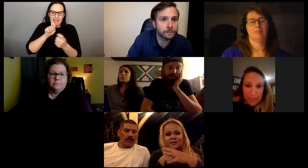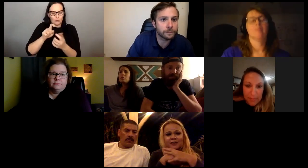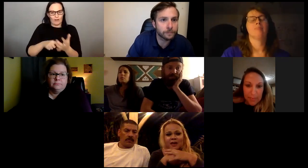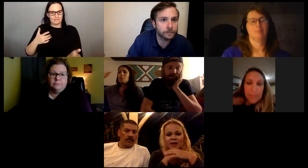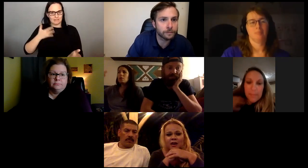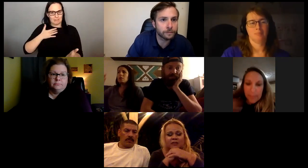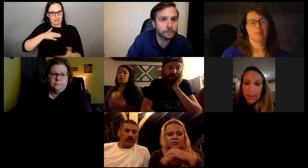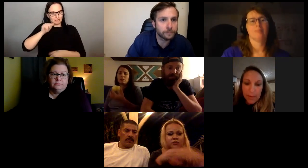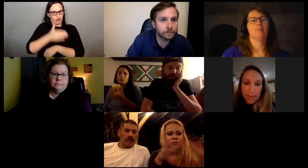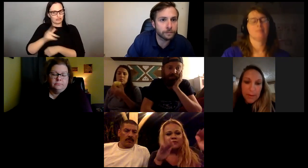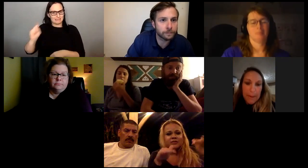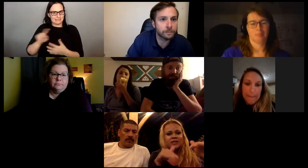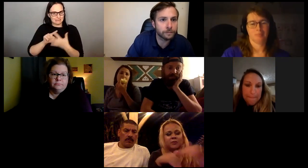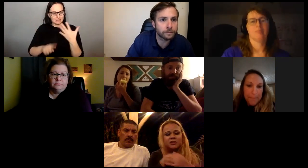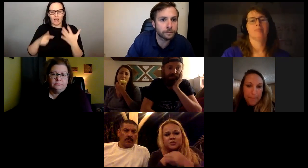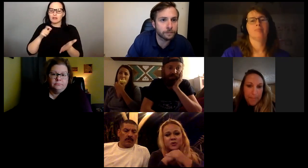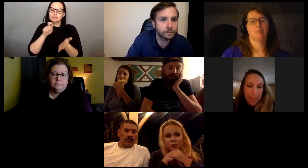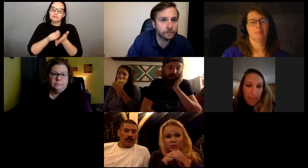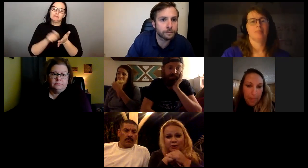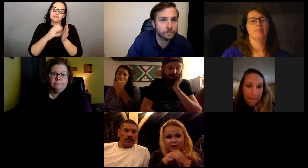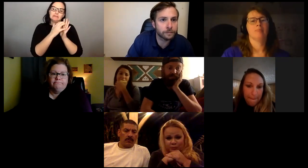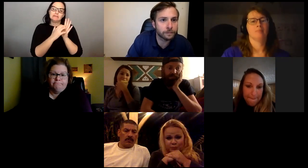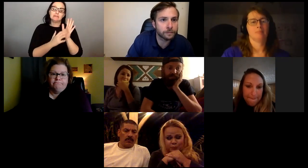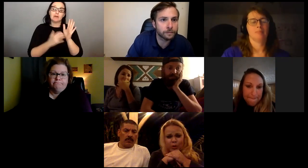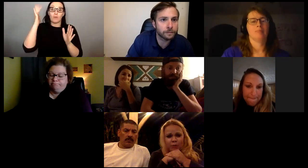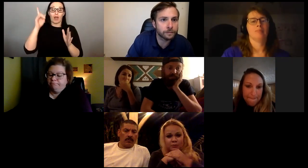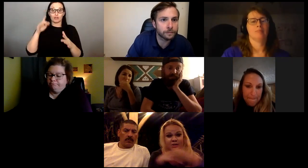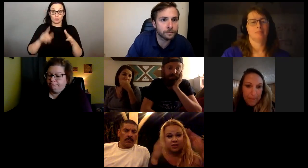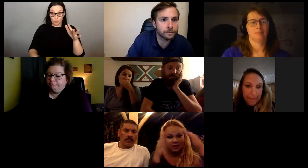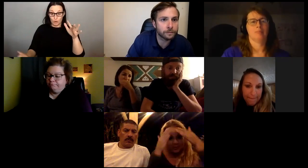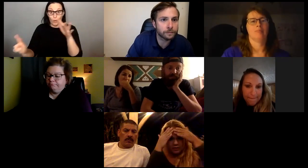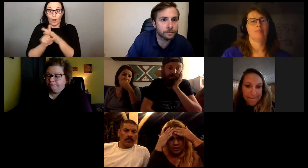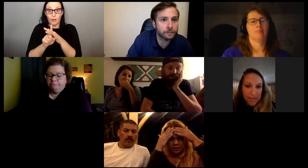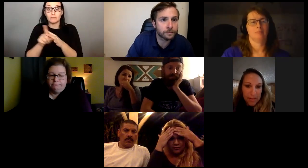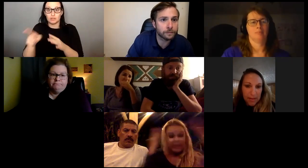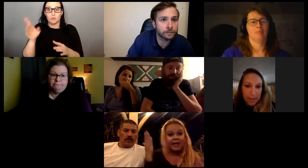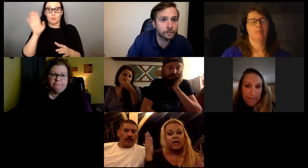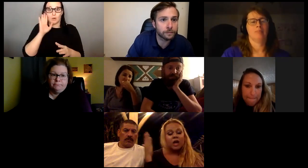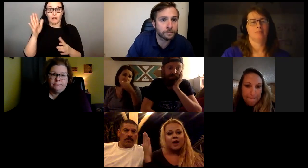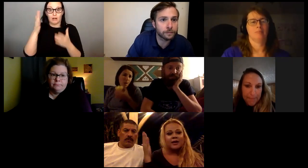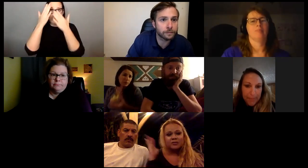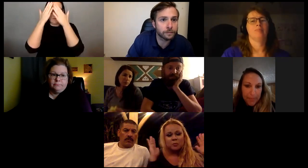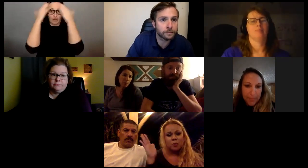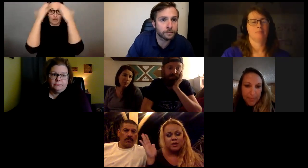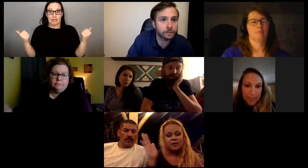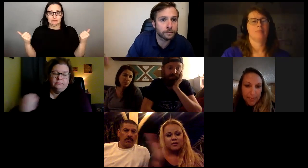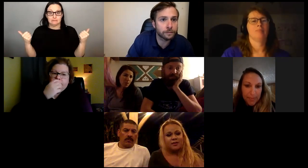and i just wrote everything down because when you go there you're probably gonna forget a lot and at the